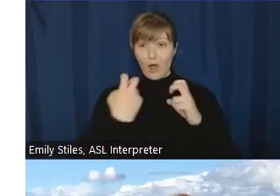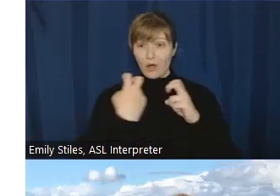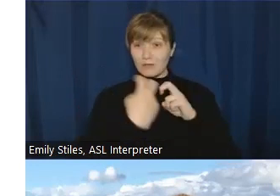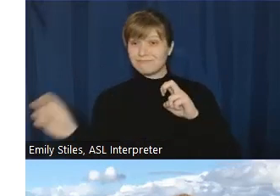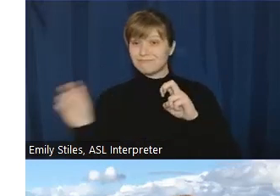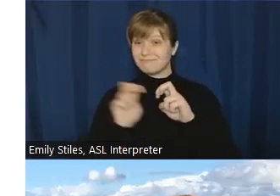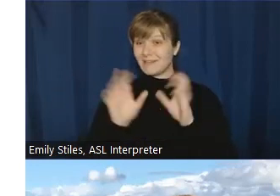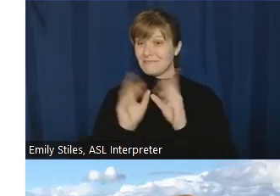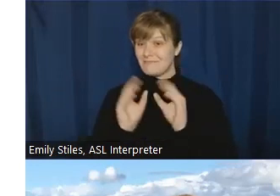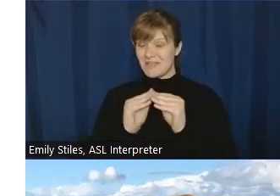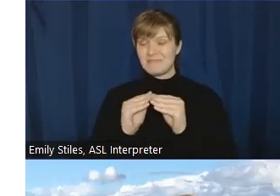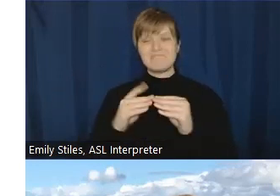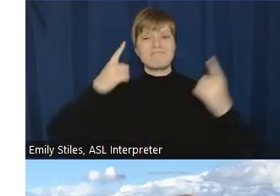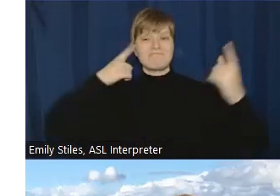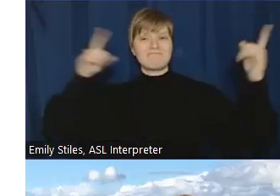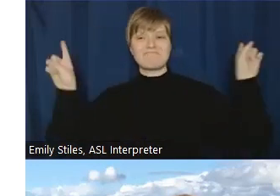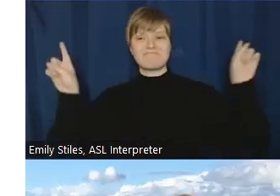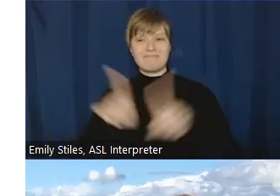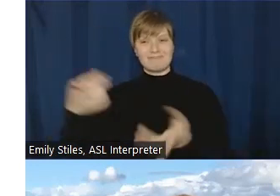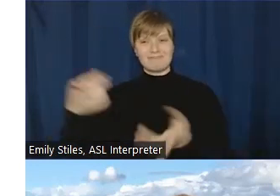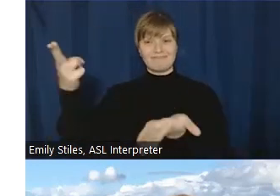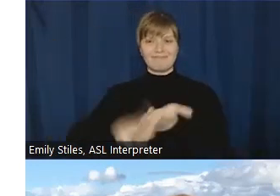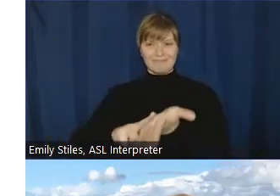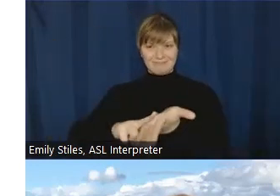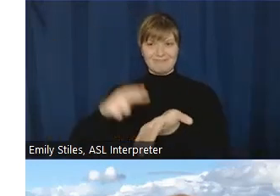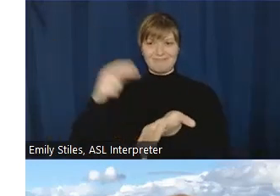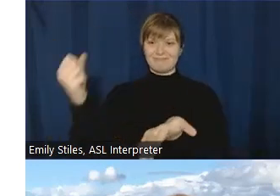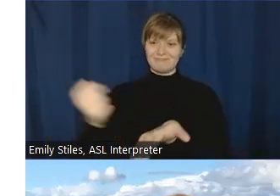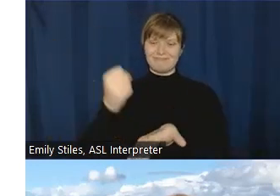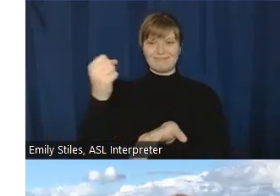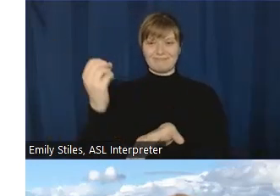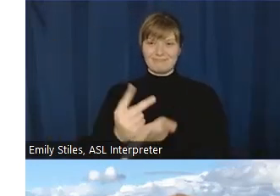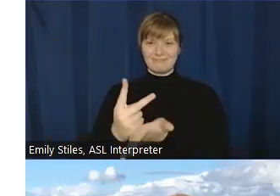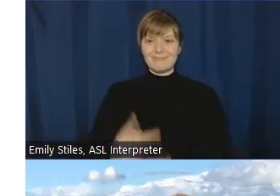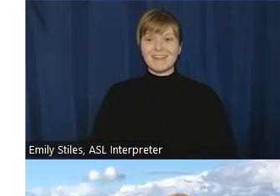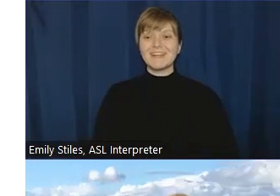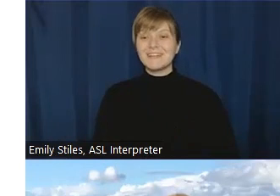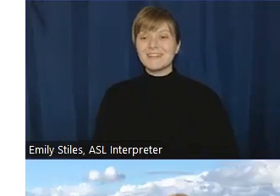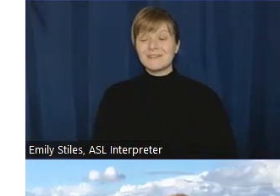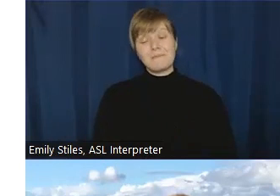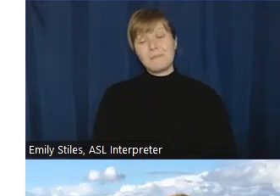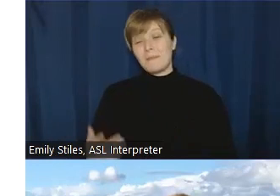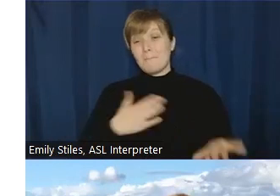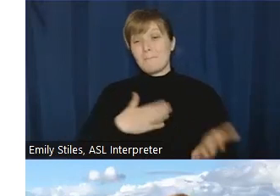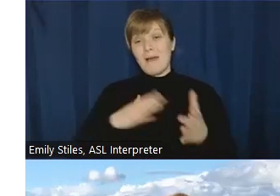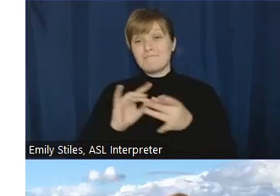up is don’t give up. Whatever you do, keep going and you will succeed in providing transportation.